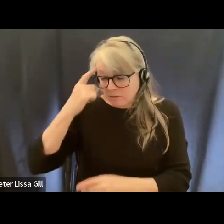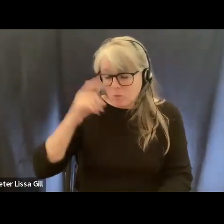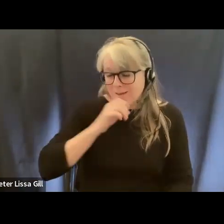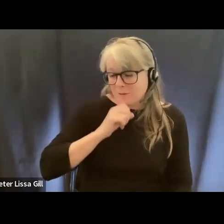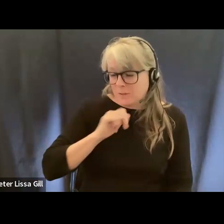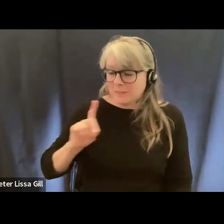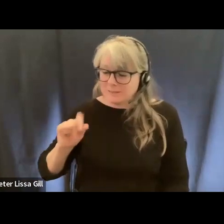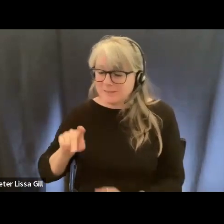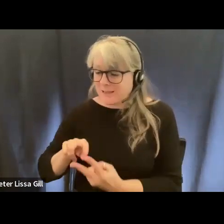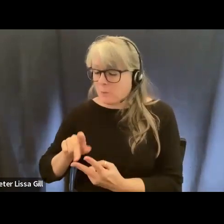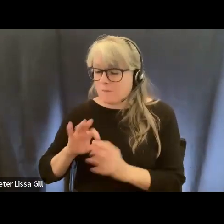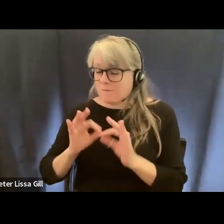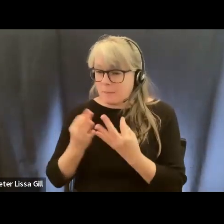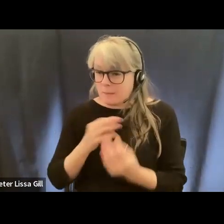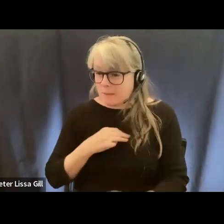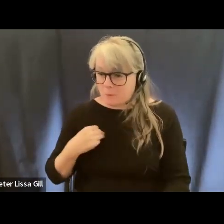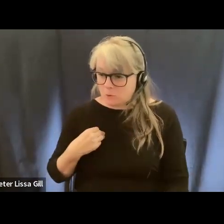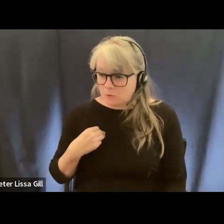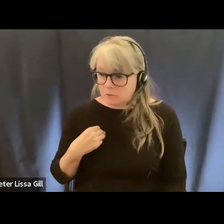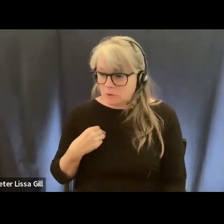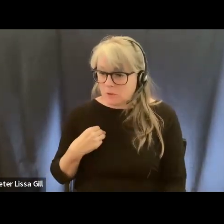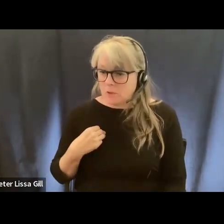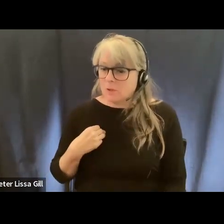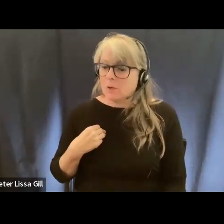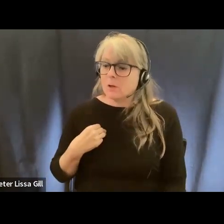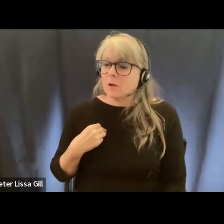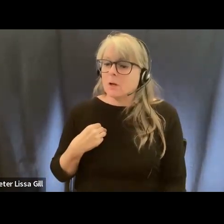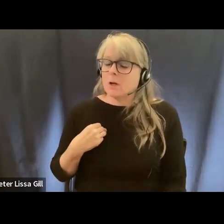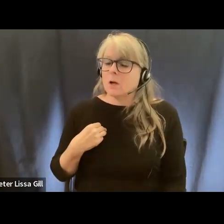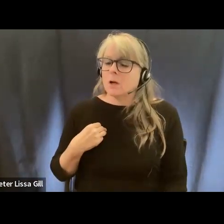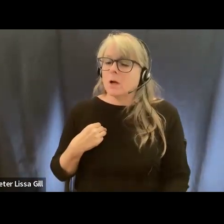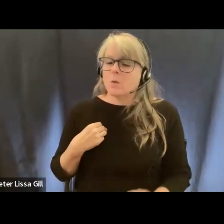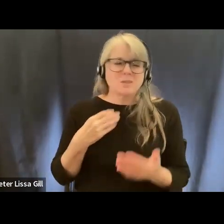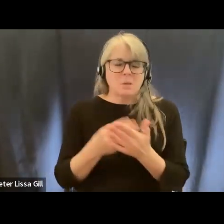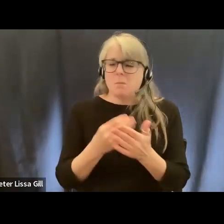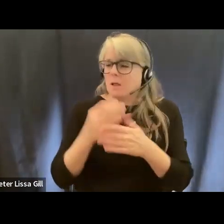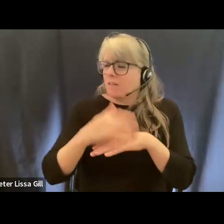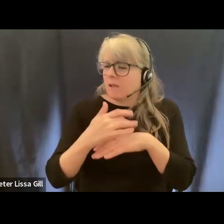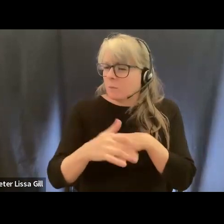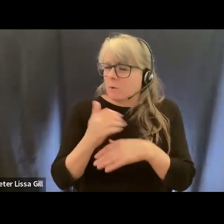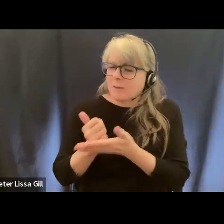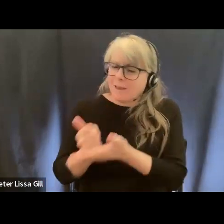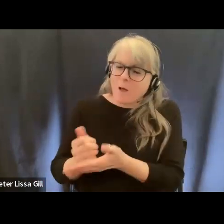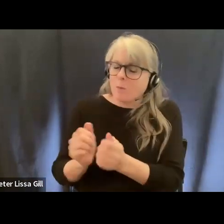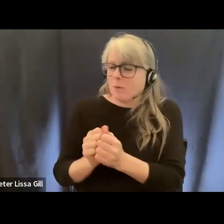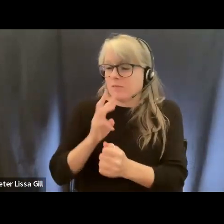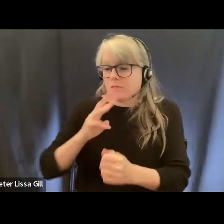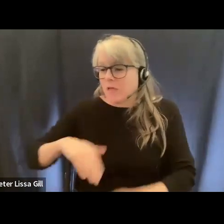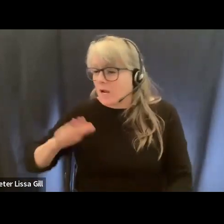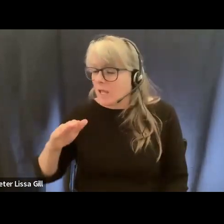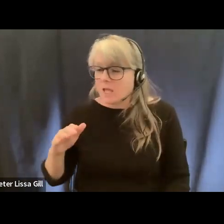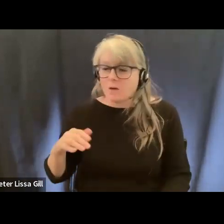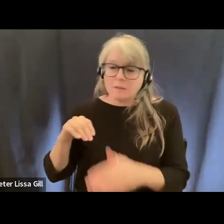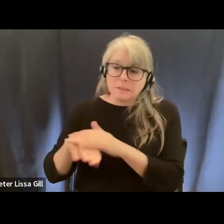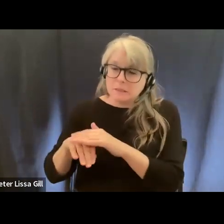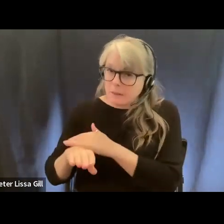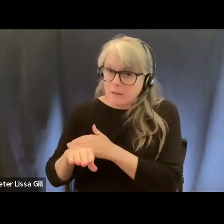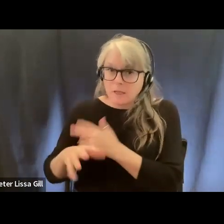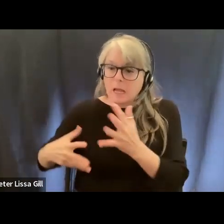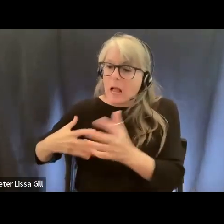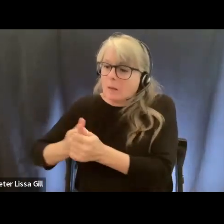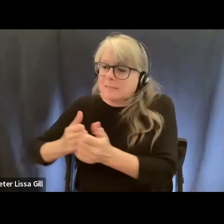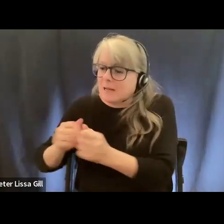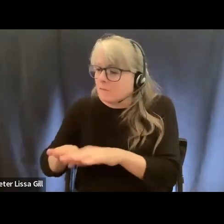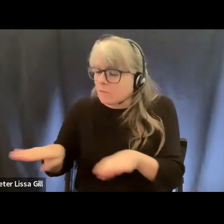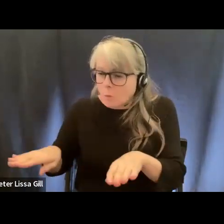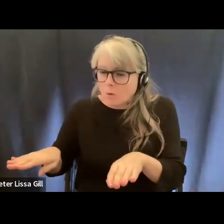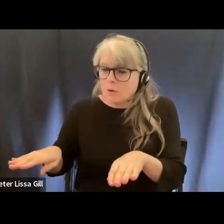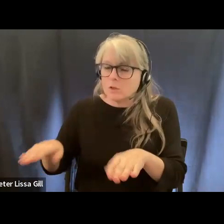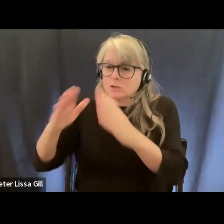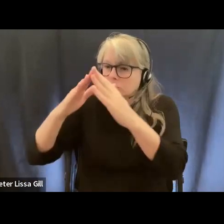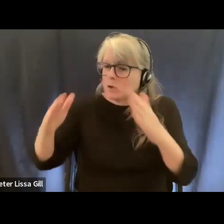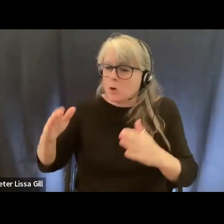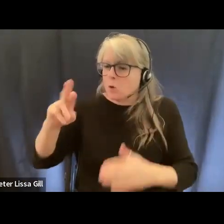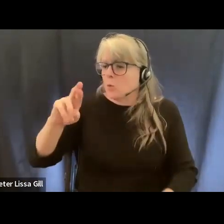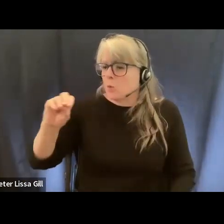Or help with flooding. So help with updating floors, roofs, etc.